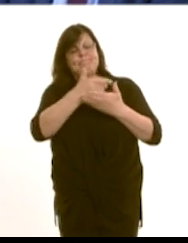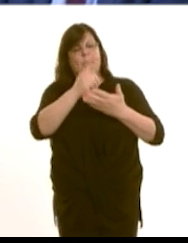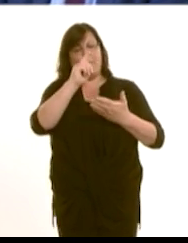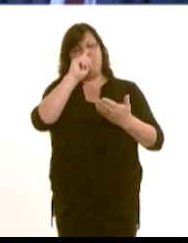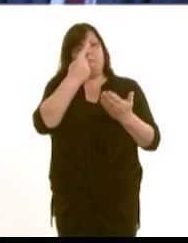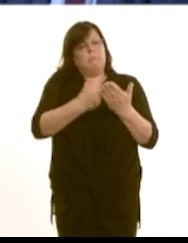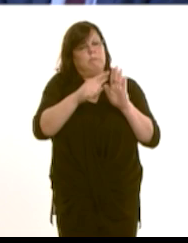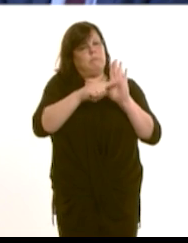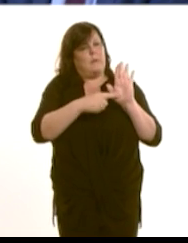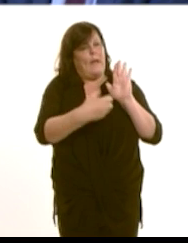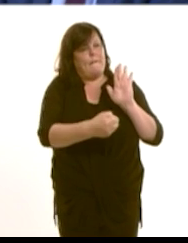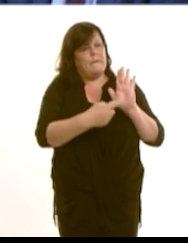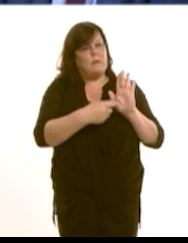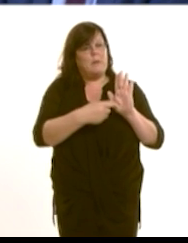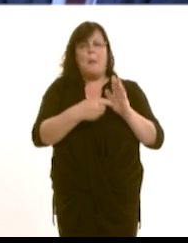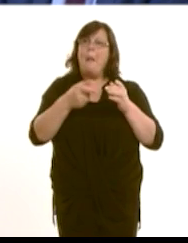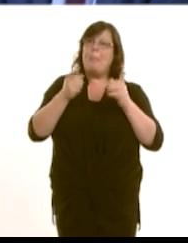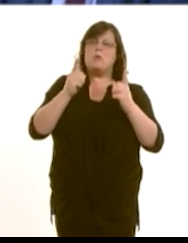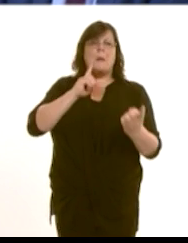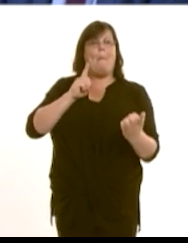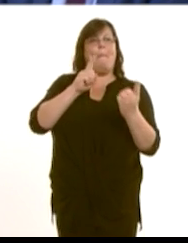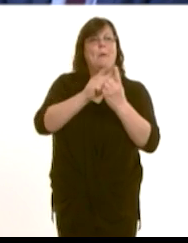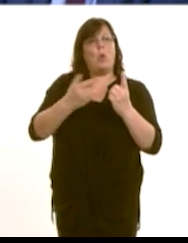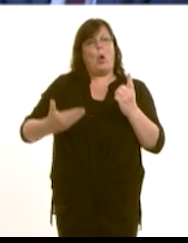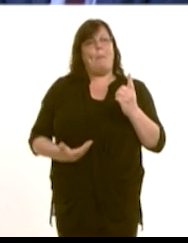Just to re-emphasise, Ministers do not meet with commercial lobbyists; Ministers, of course,